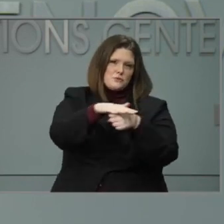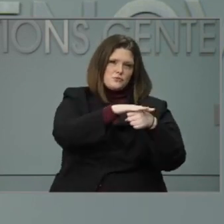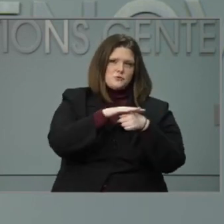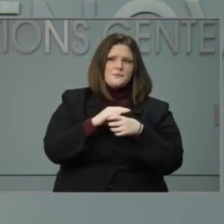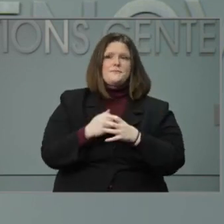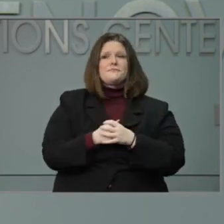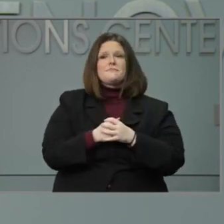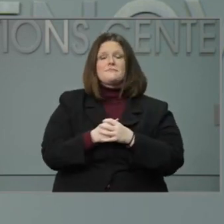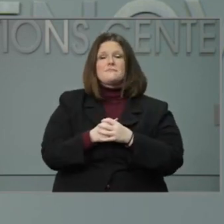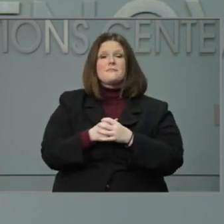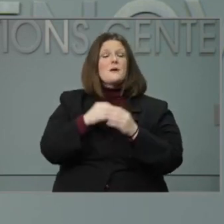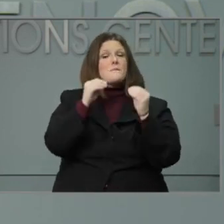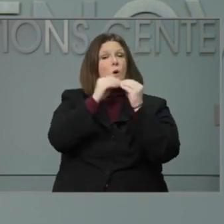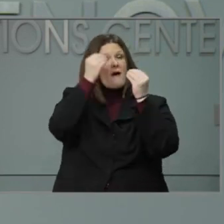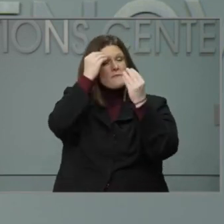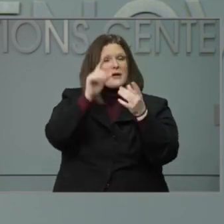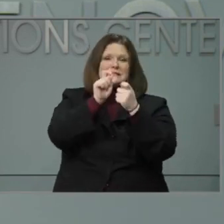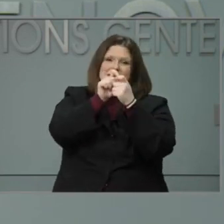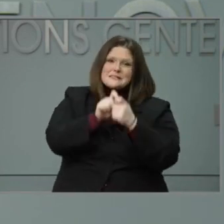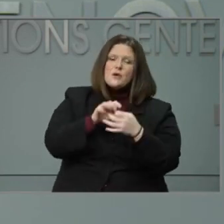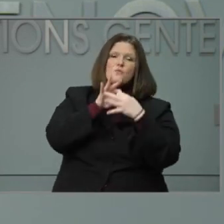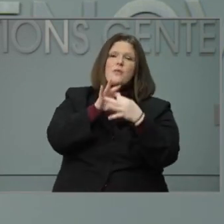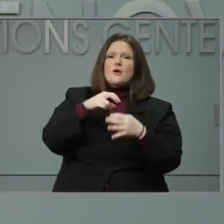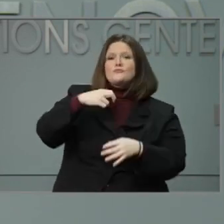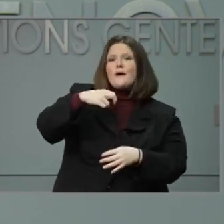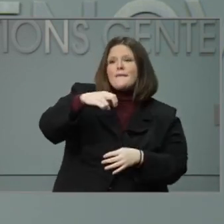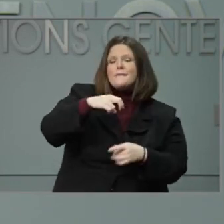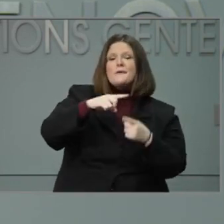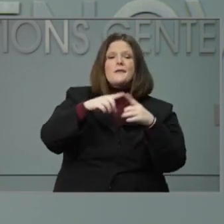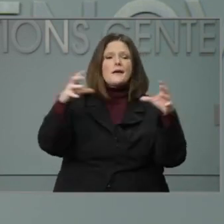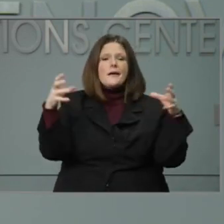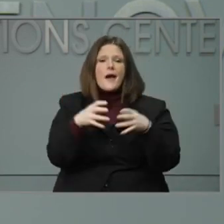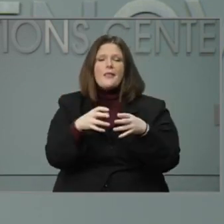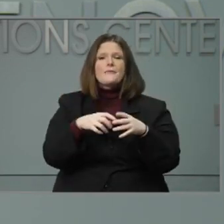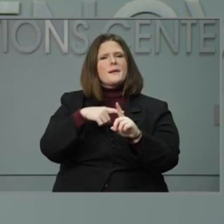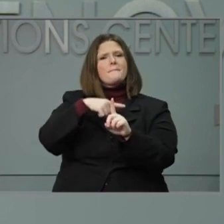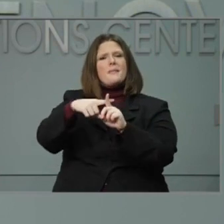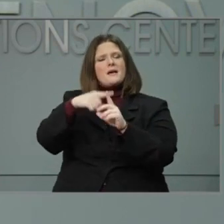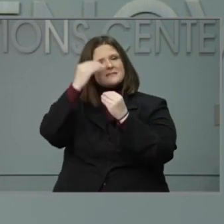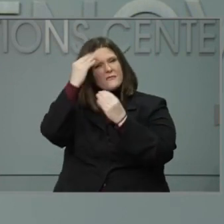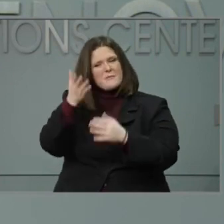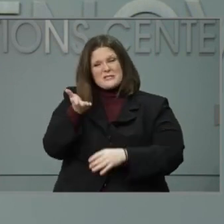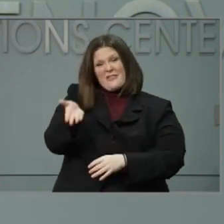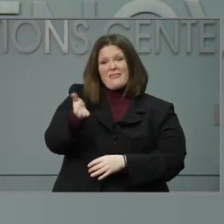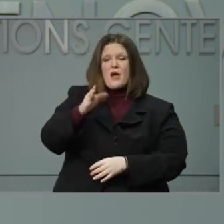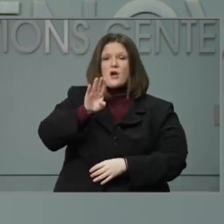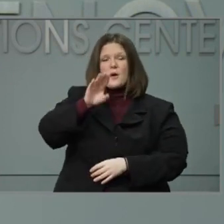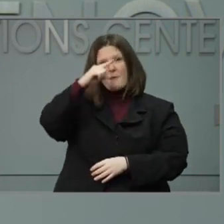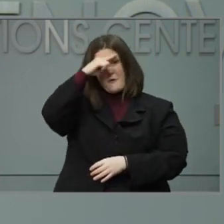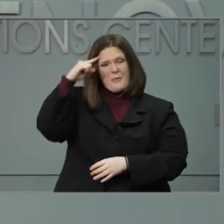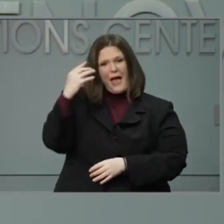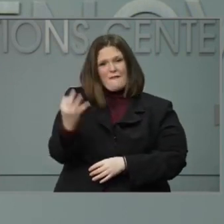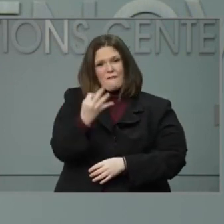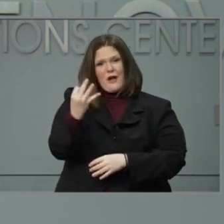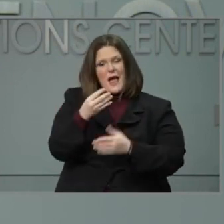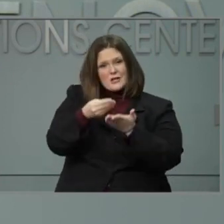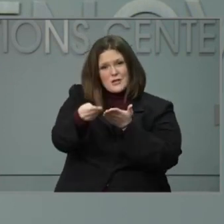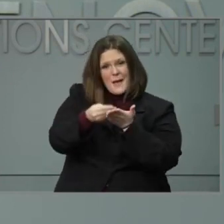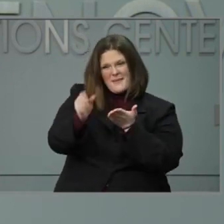PLACE FOR A LIST OF TESTING SITES. DETAILED GUIDANCE FOR TRAVELING AND GATHERING DURING THE HOLIDAYS IS AVAILABLE ON OUR